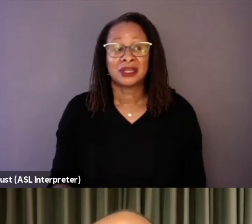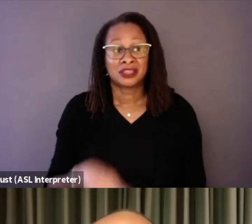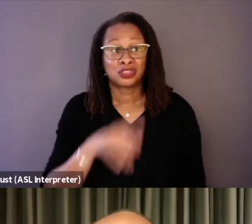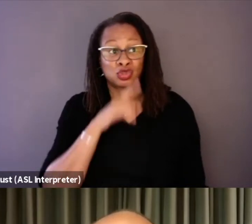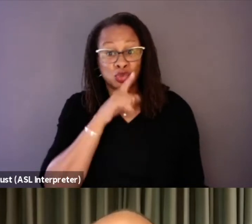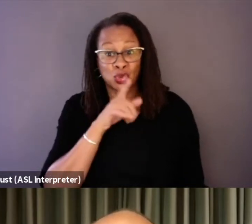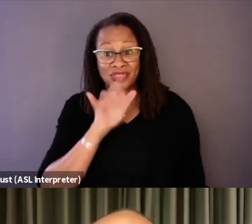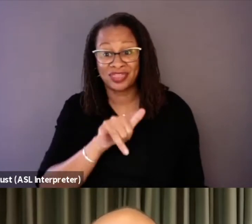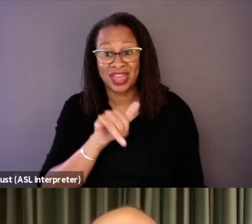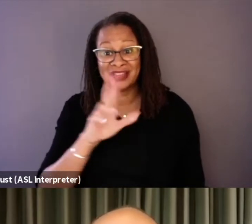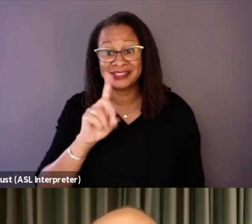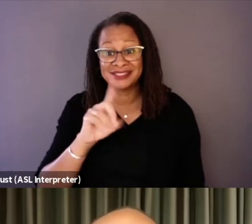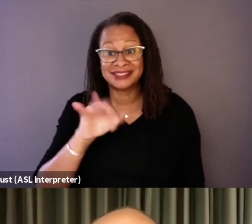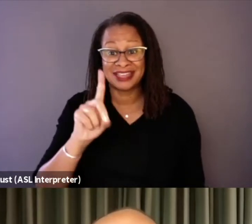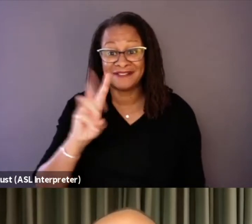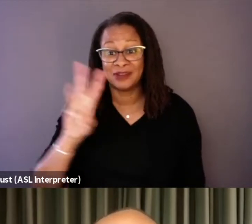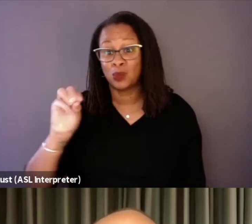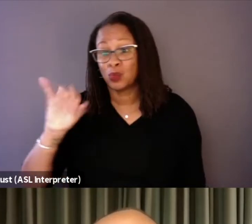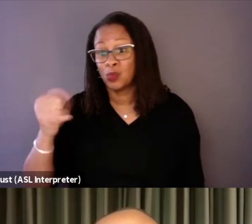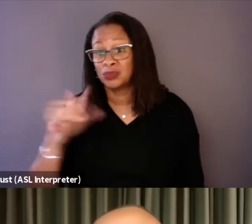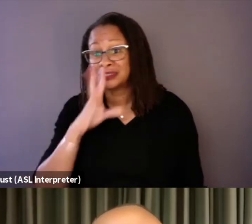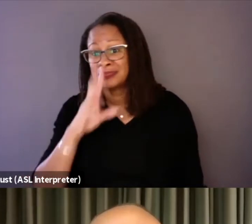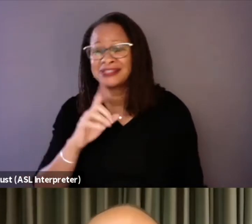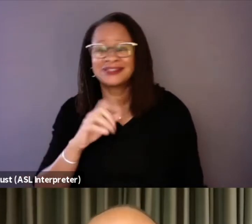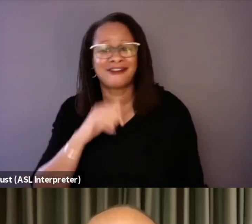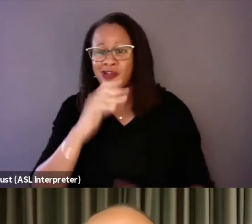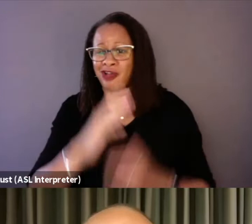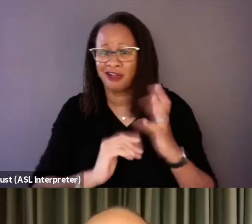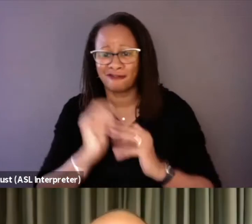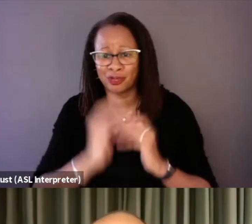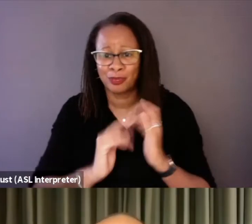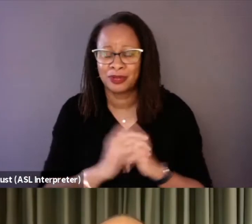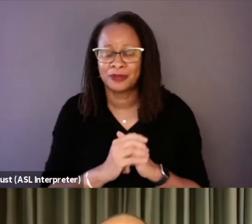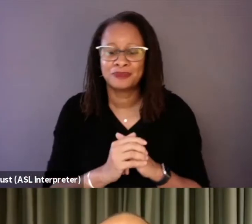And even to this day to an establishment, even the documentary establishment,